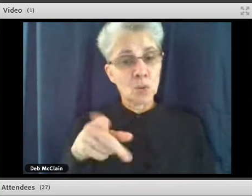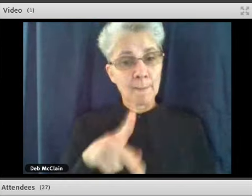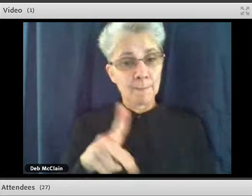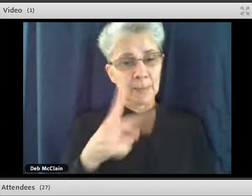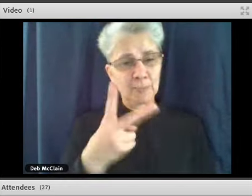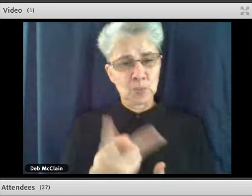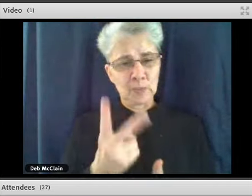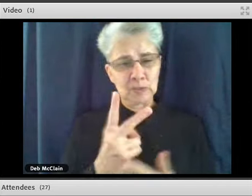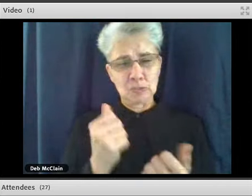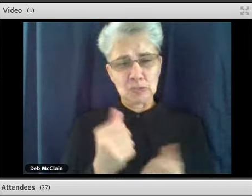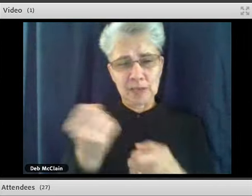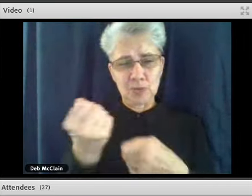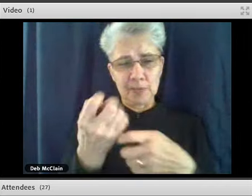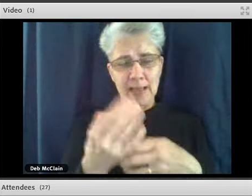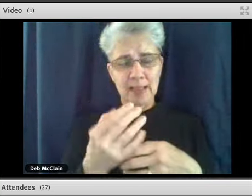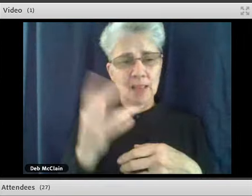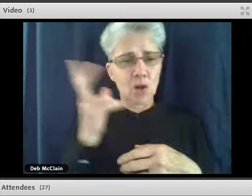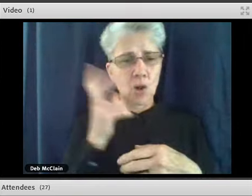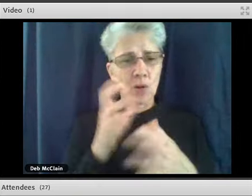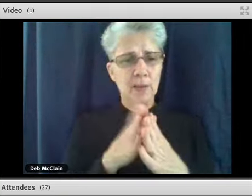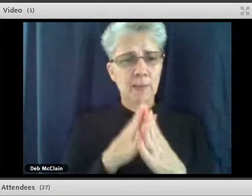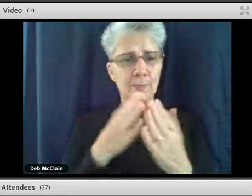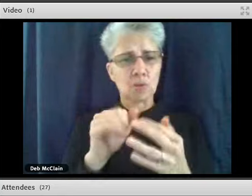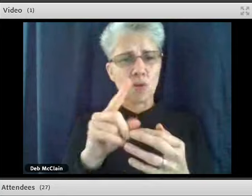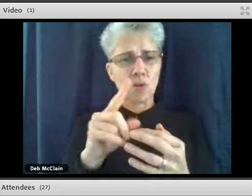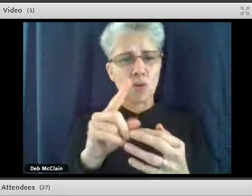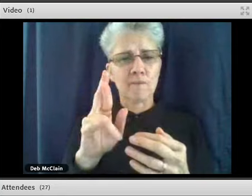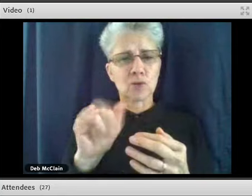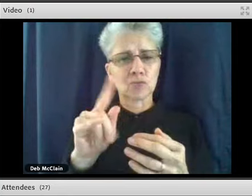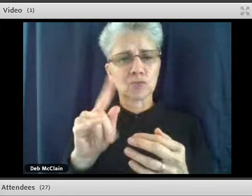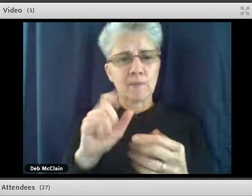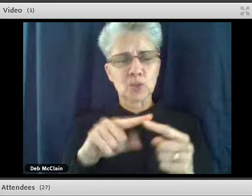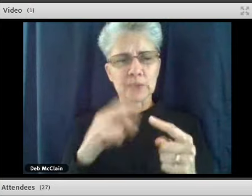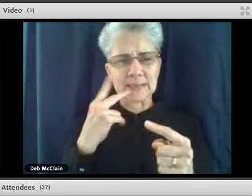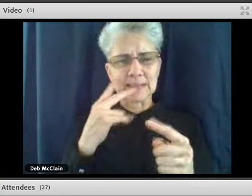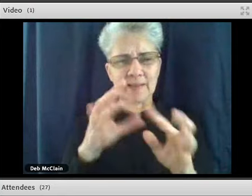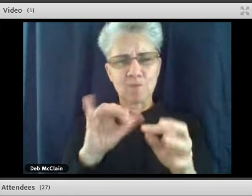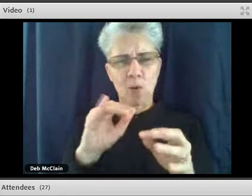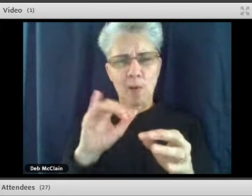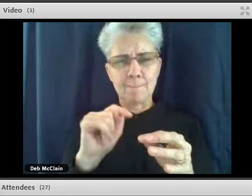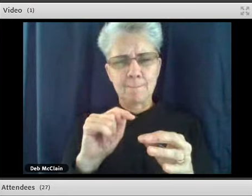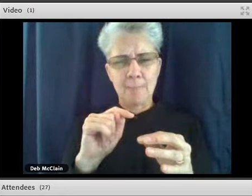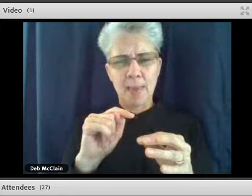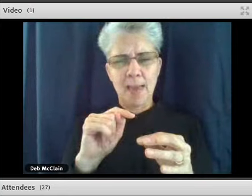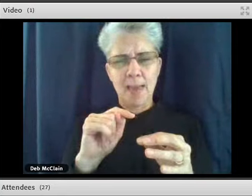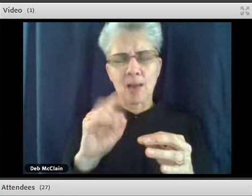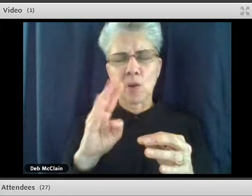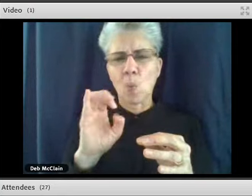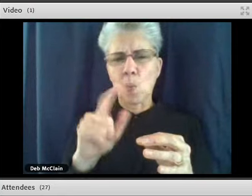Sorry. So, you had a patron a couple of weeks ago who was trying to download audio books on OverDrive, but she was visually impaired,